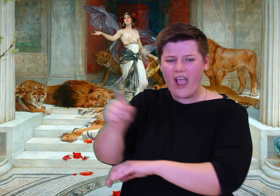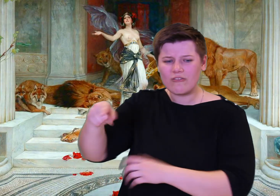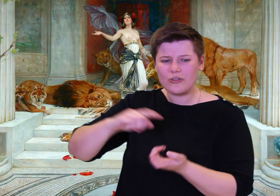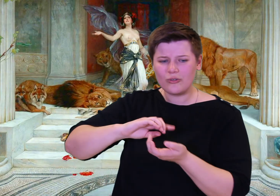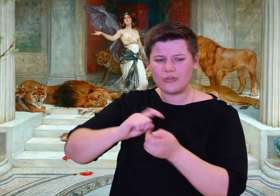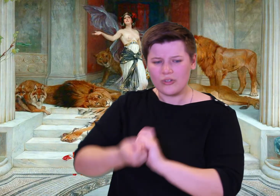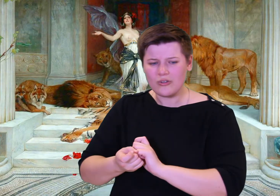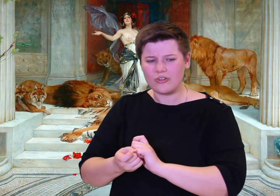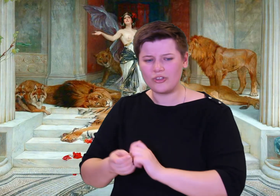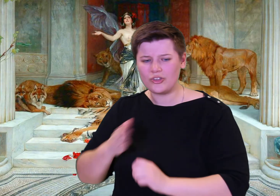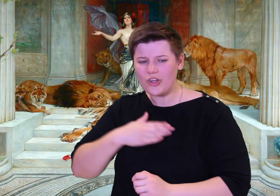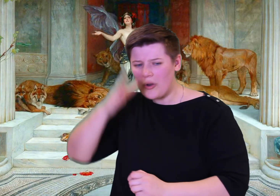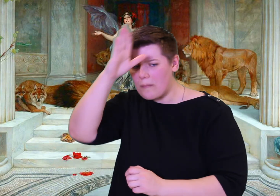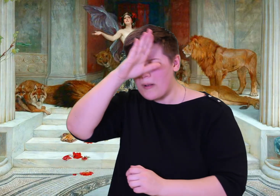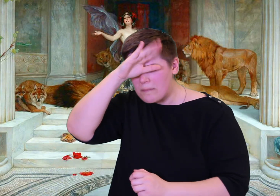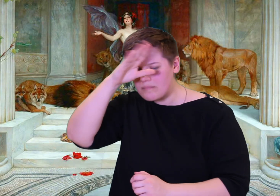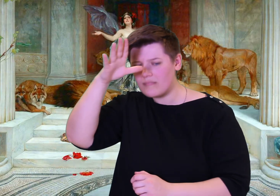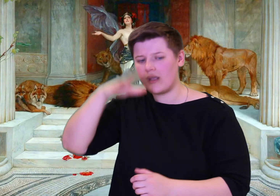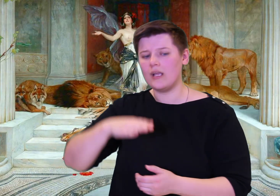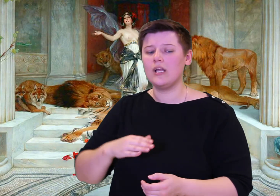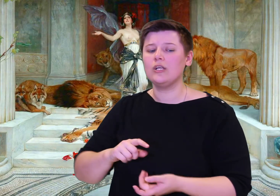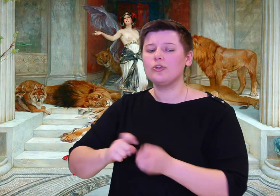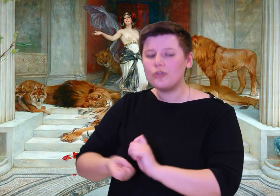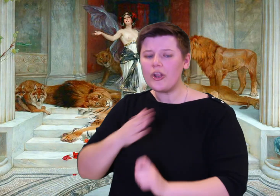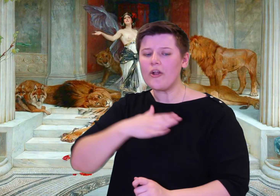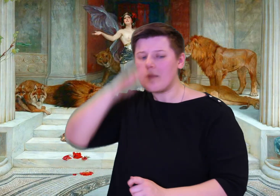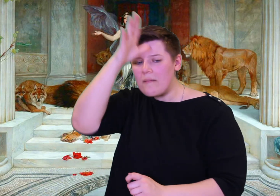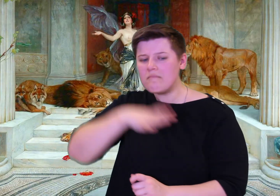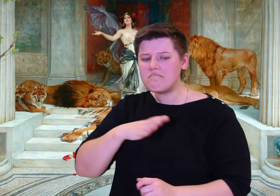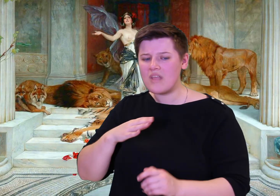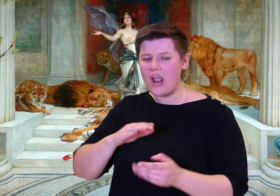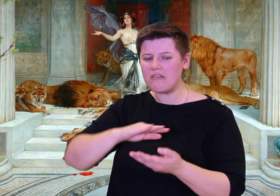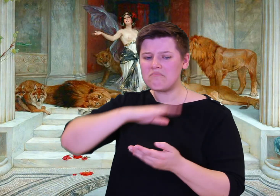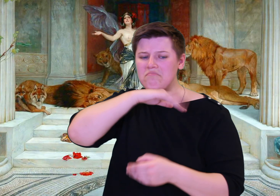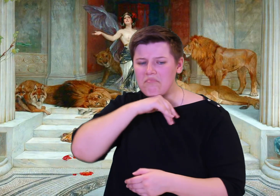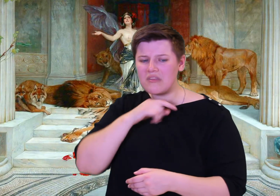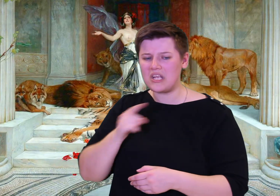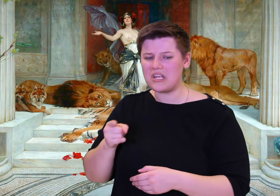man who can adapt to anything. Bright flashing Hermes of the golden